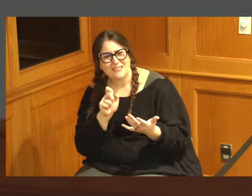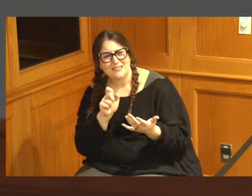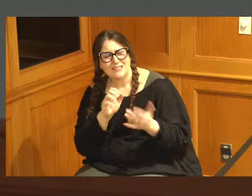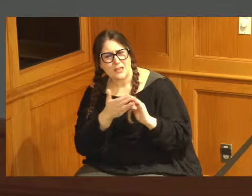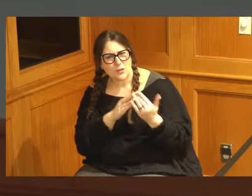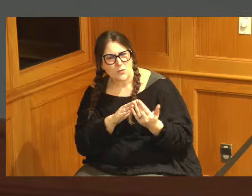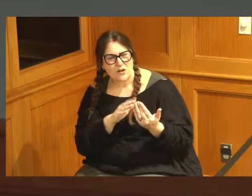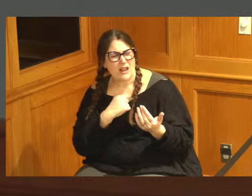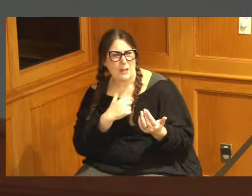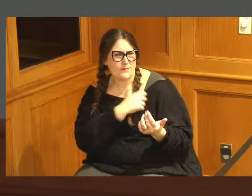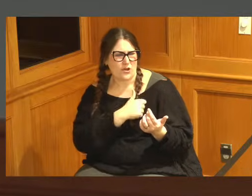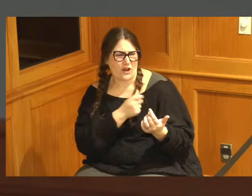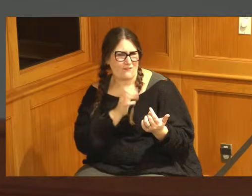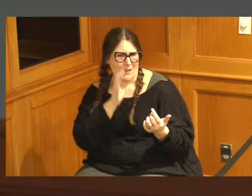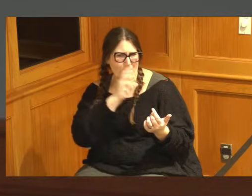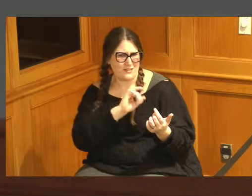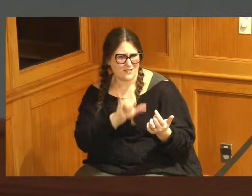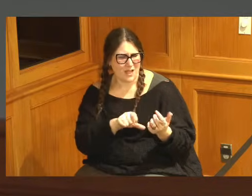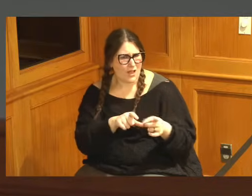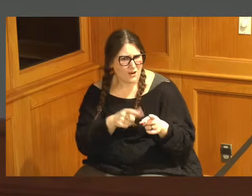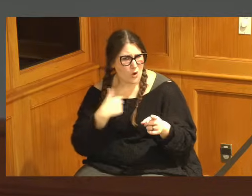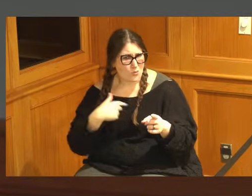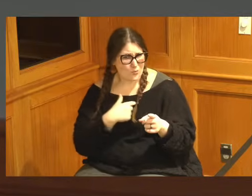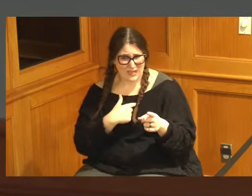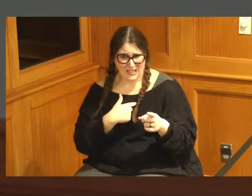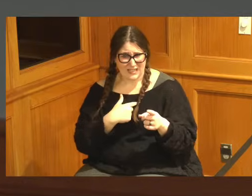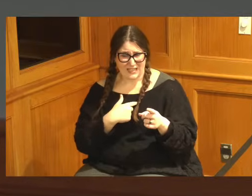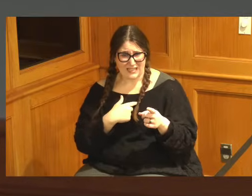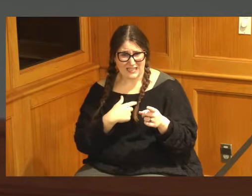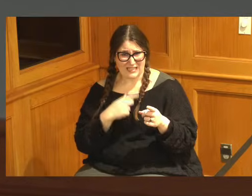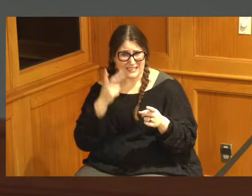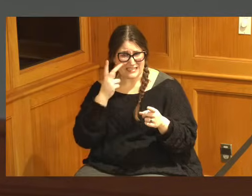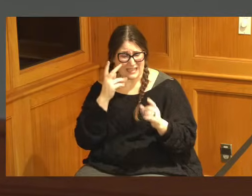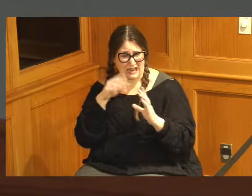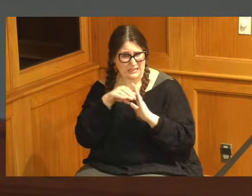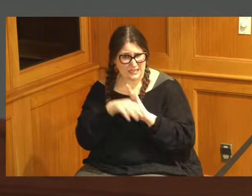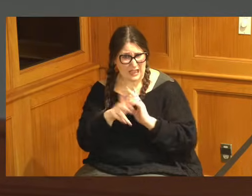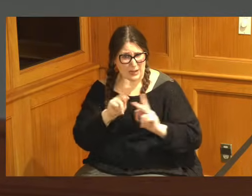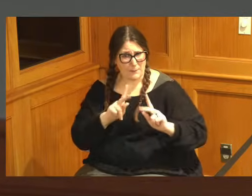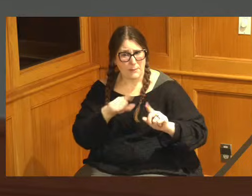missed that. that is the are are we have we seen a decline in the number of people getting vaccinated